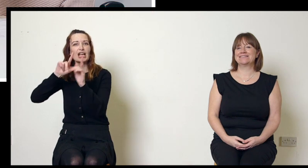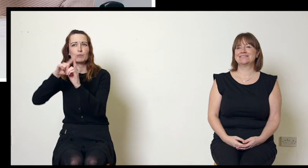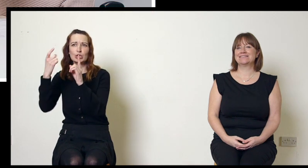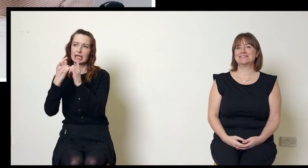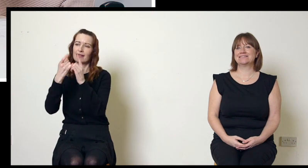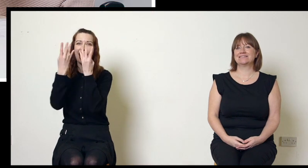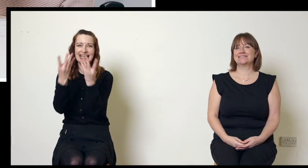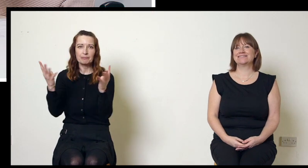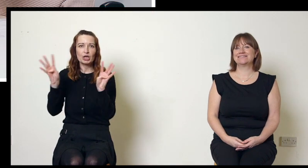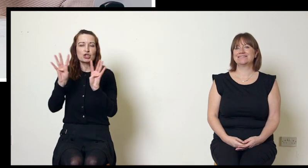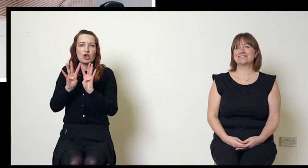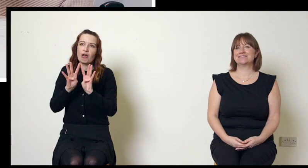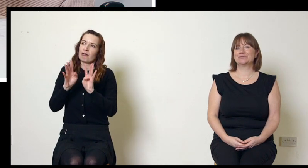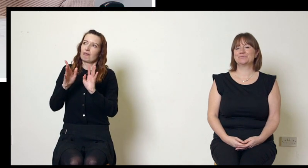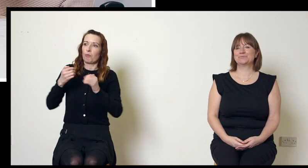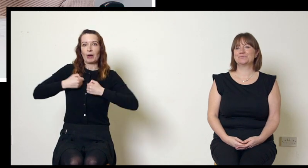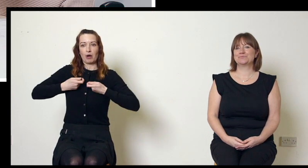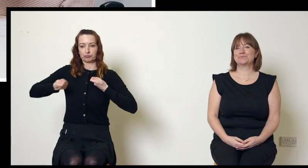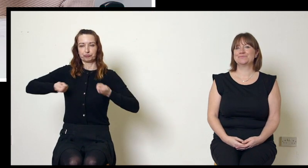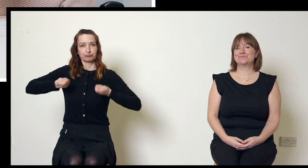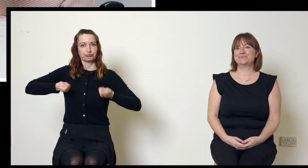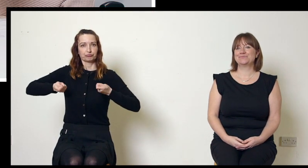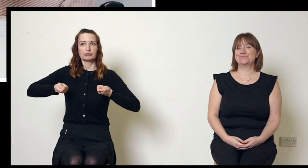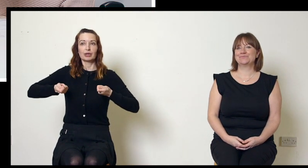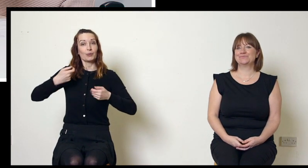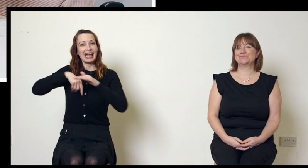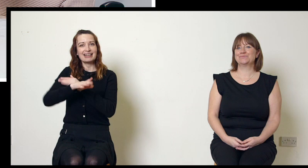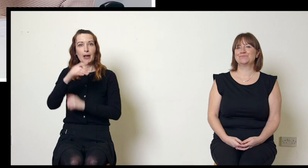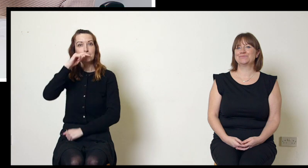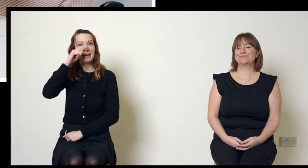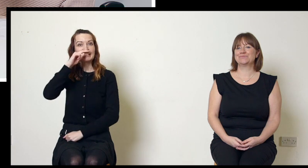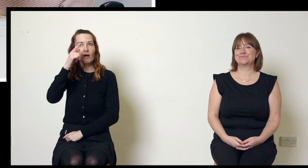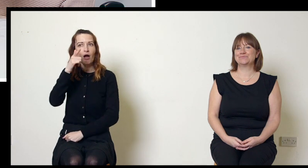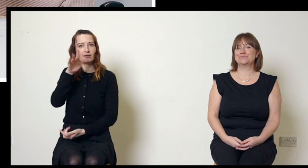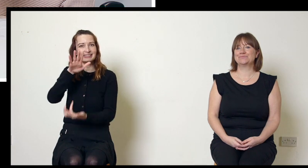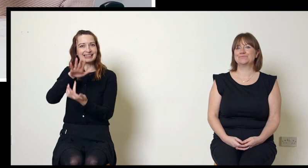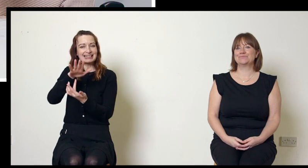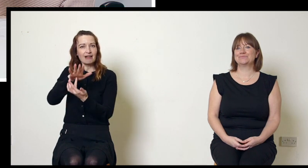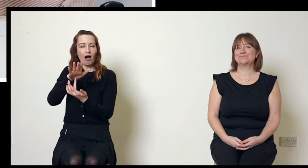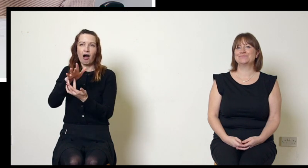and we were manning that as such. It was in the city centre of Peterborough in a kind of empty shop.